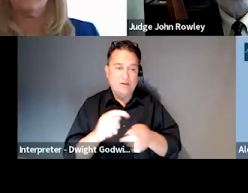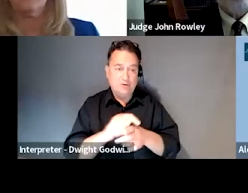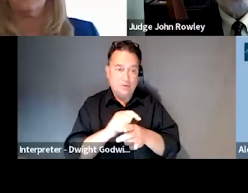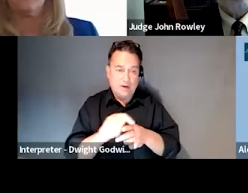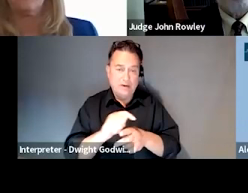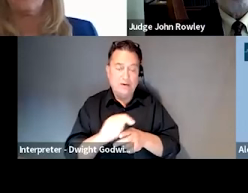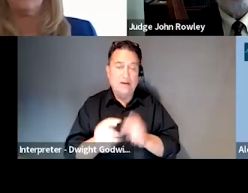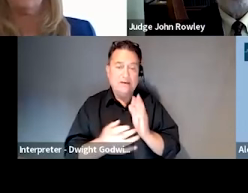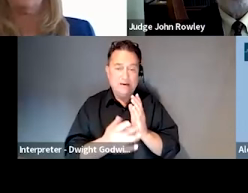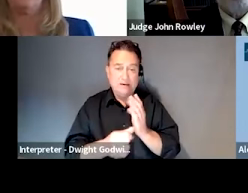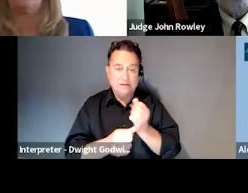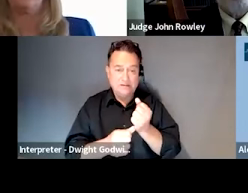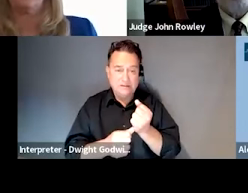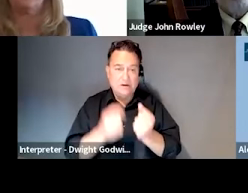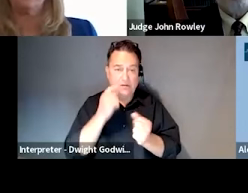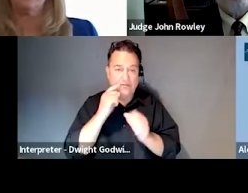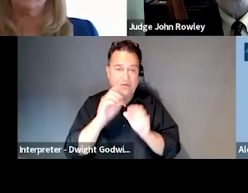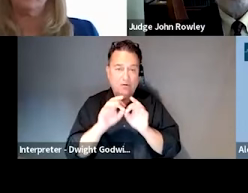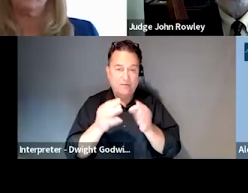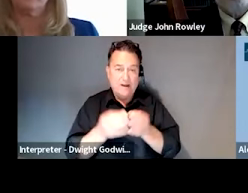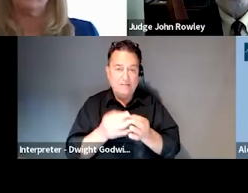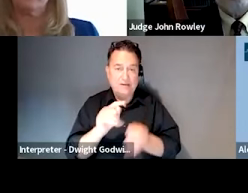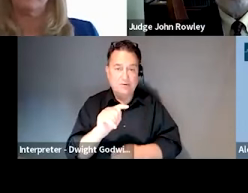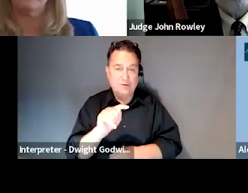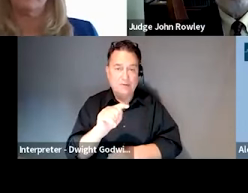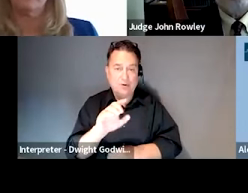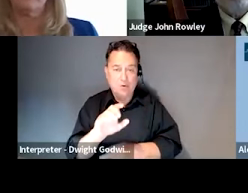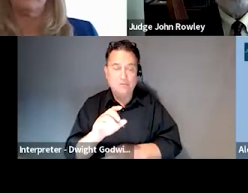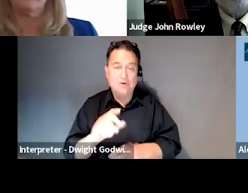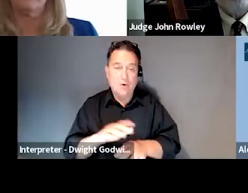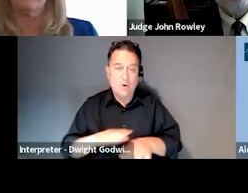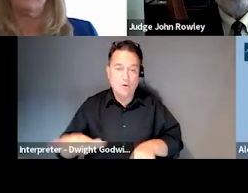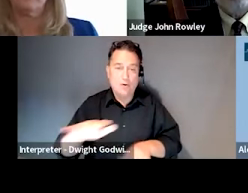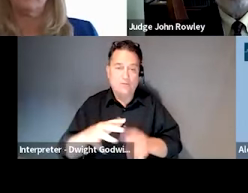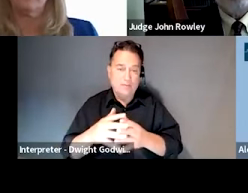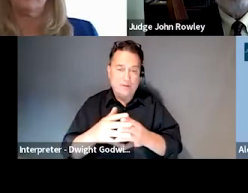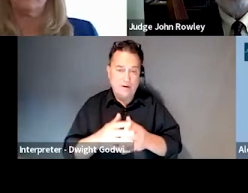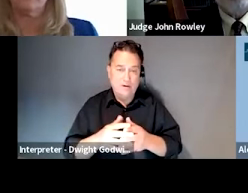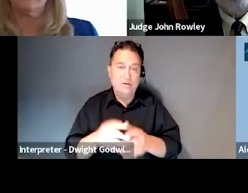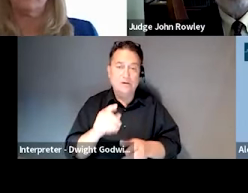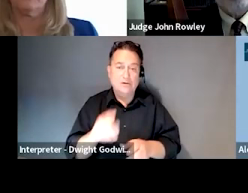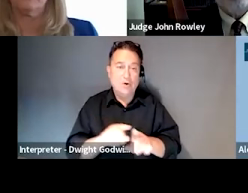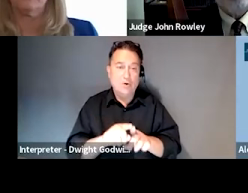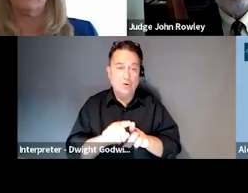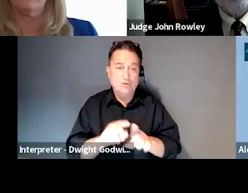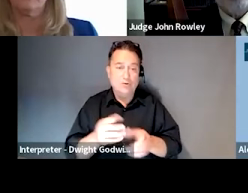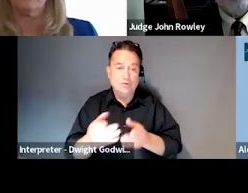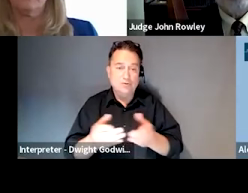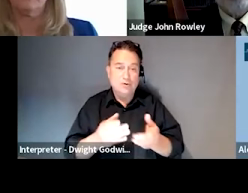to family treatment courts across the nation. At CCFF, Ms. Balkey has also served as a Change Leader